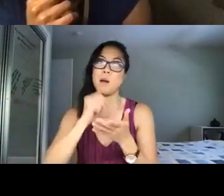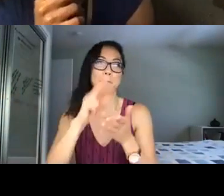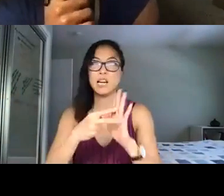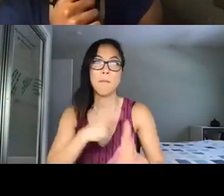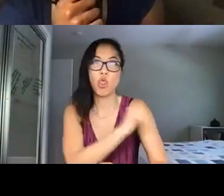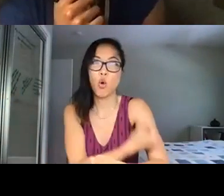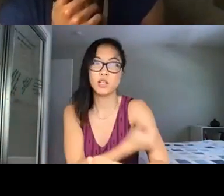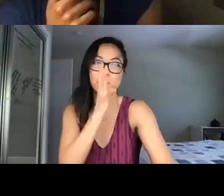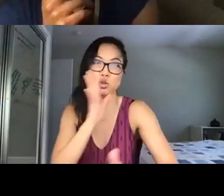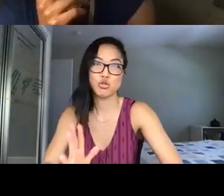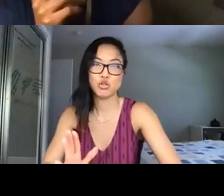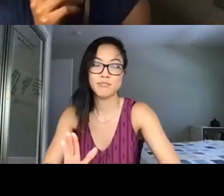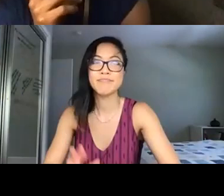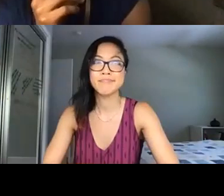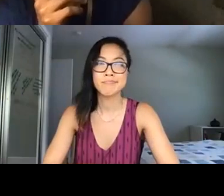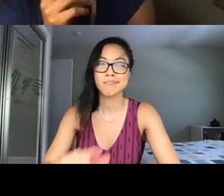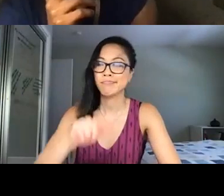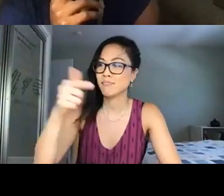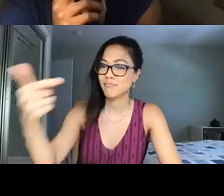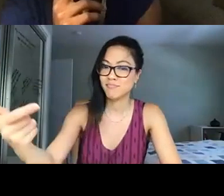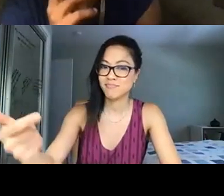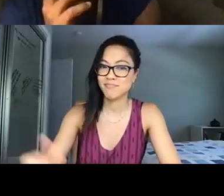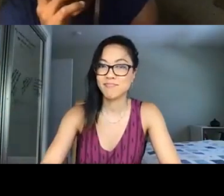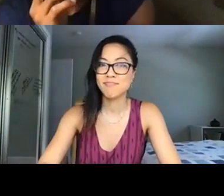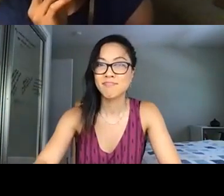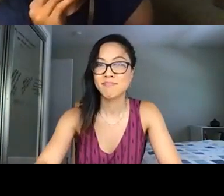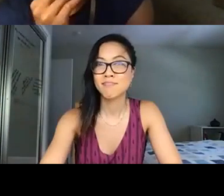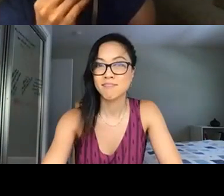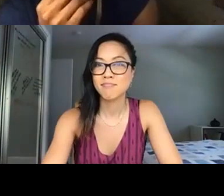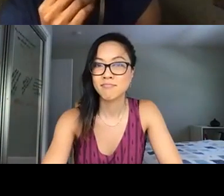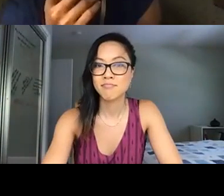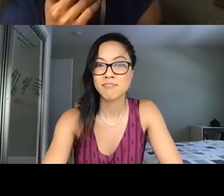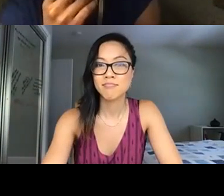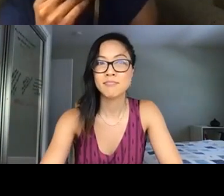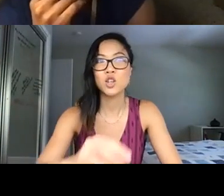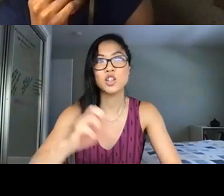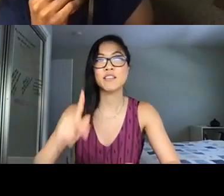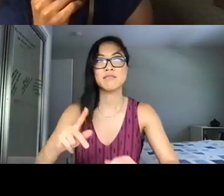this framework because it basically forces you to reconcile